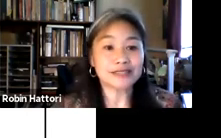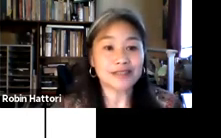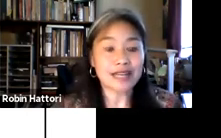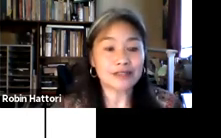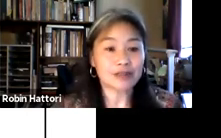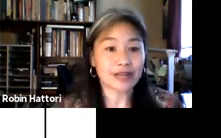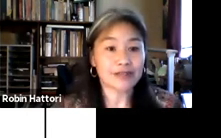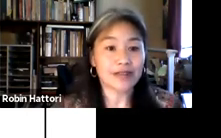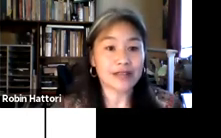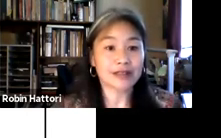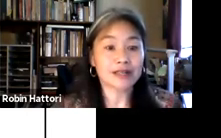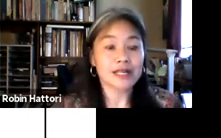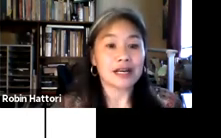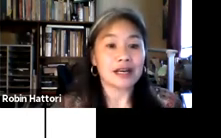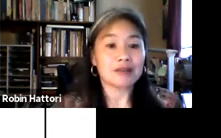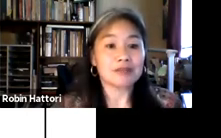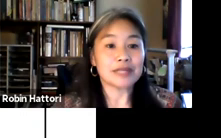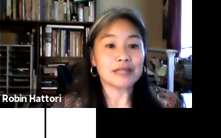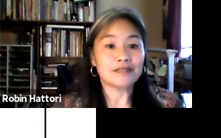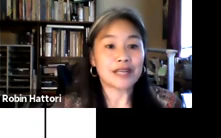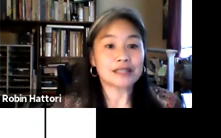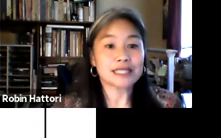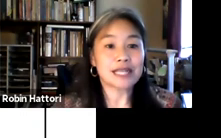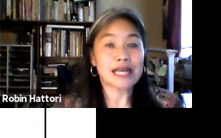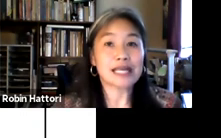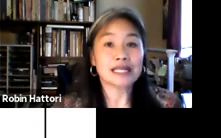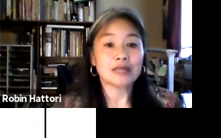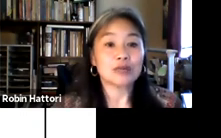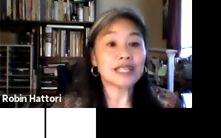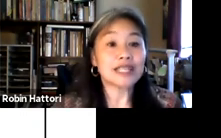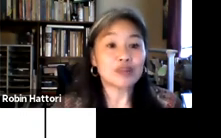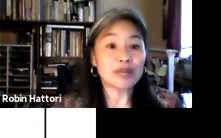interested in being a soldier and going to war. So that is how